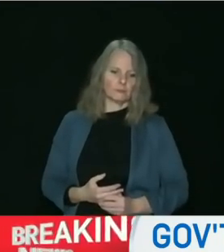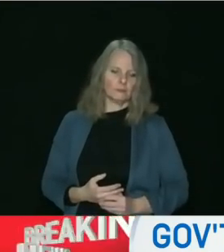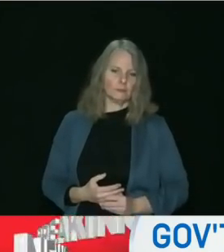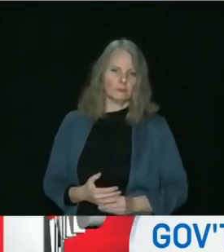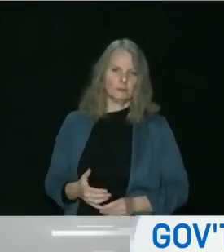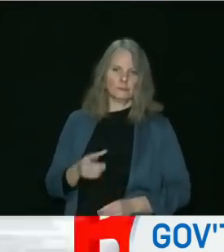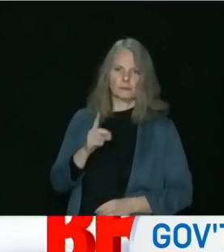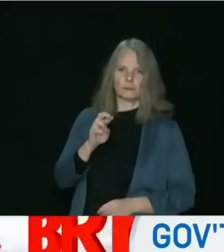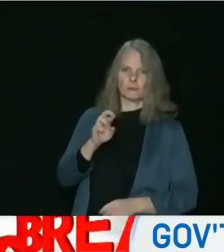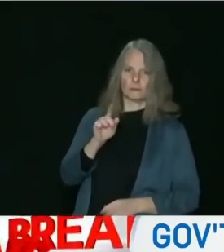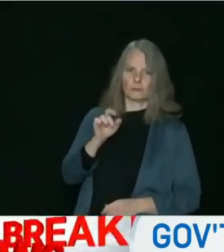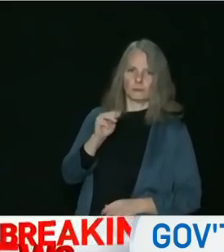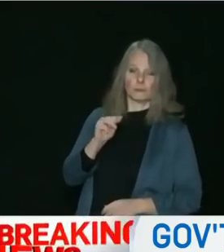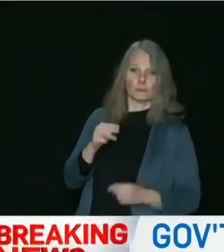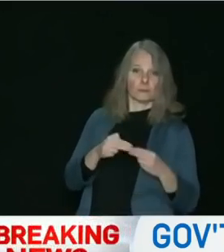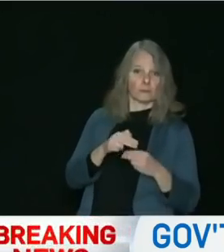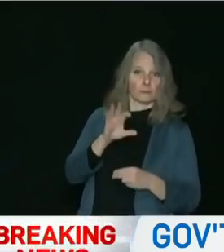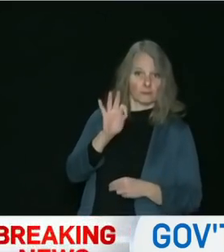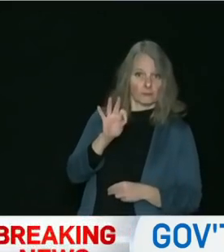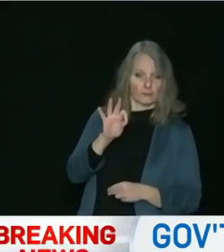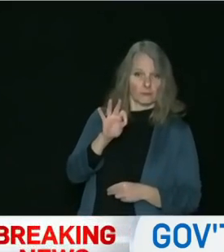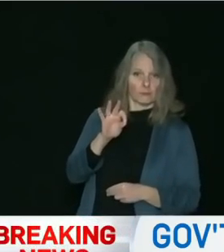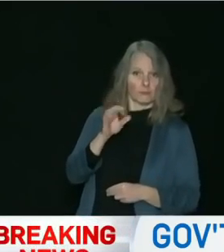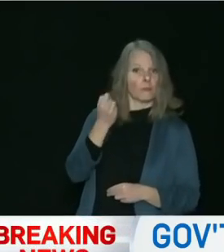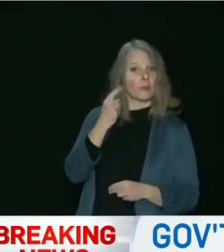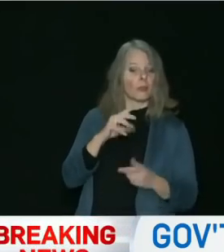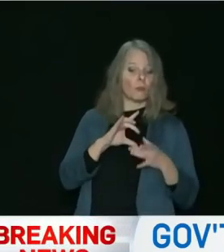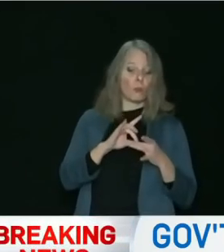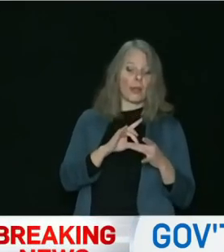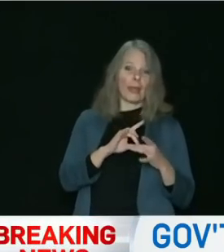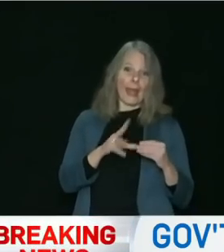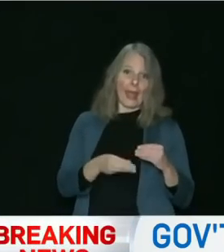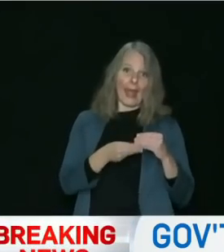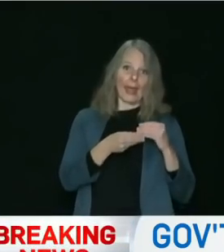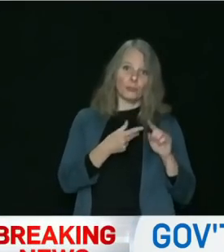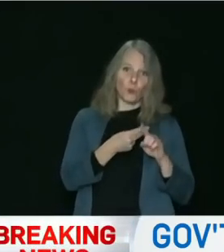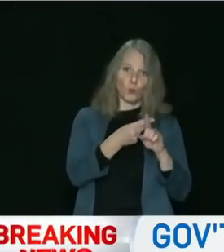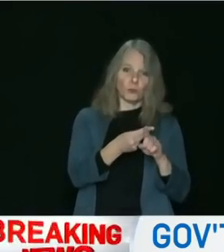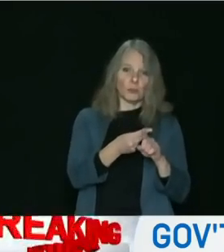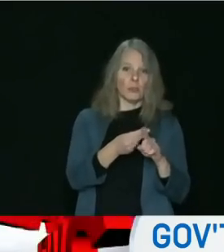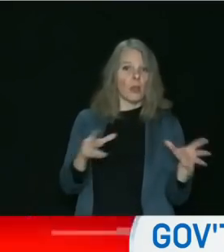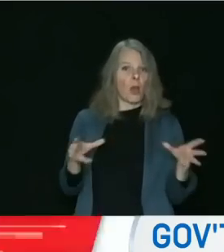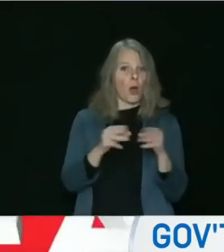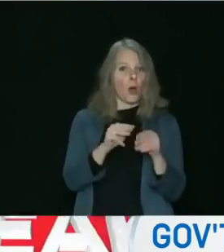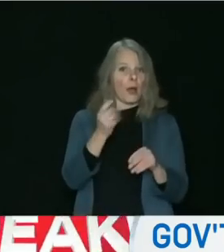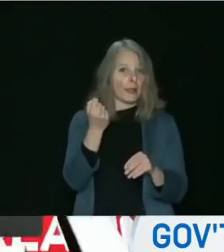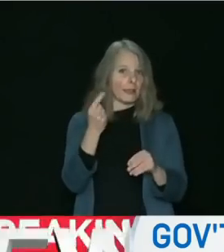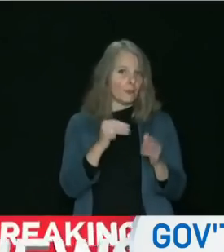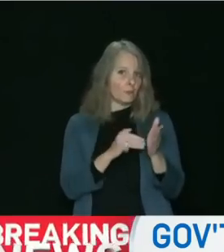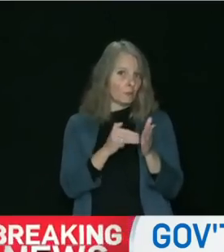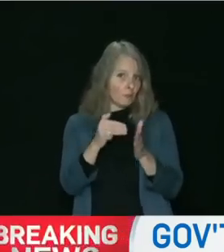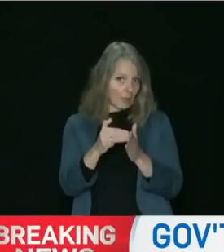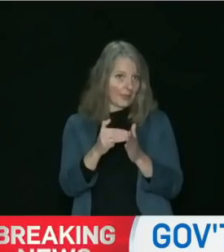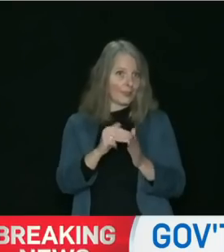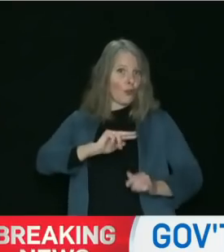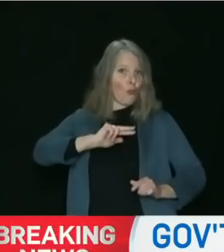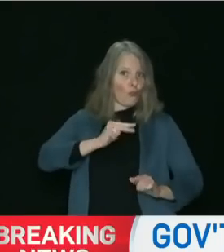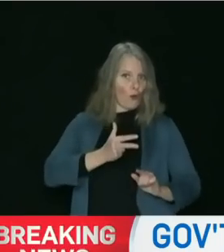ADMISSIBLE FOR VACCINATION WHO ARE NOT YET VALUABLESSED OR